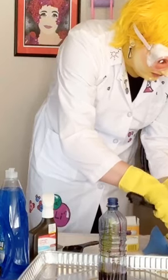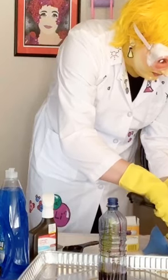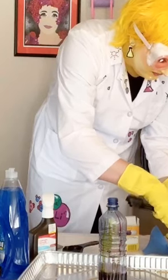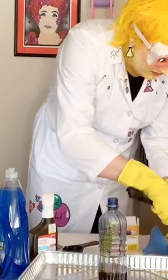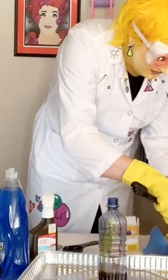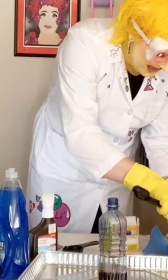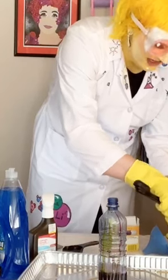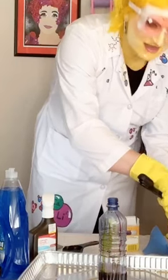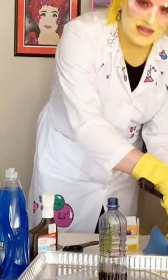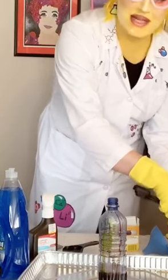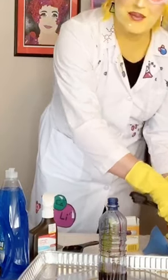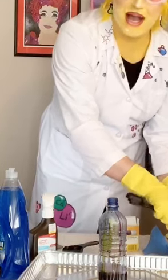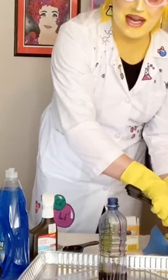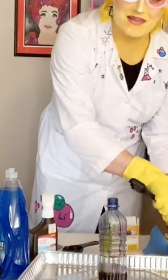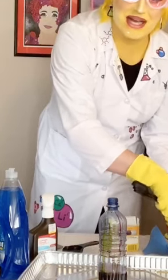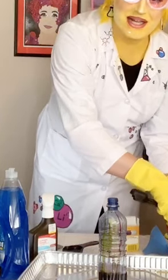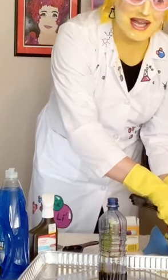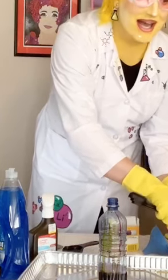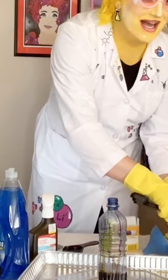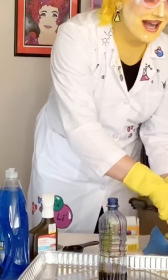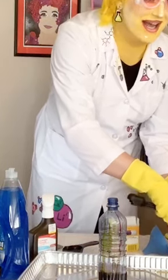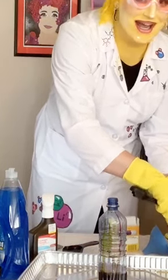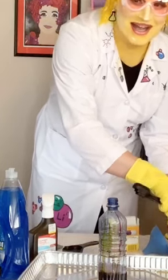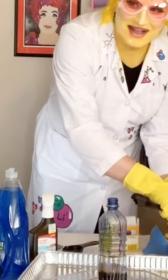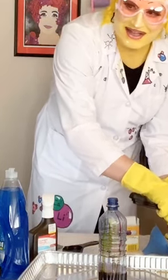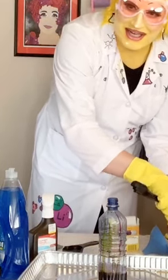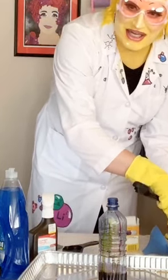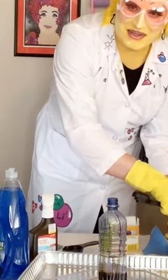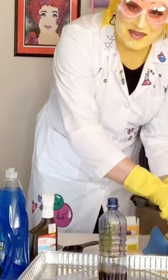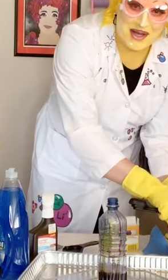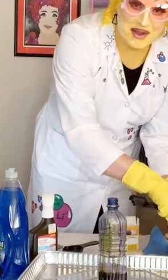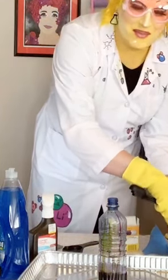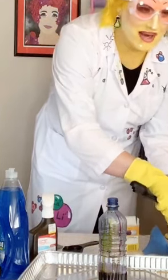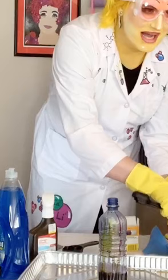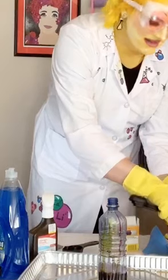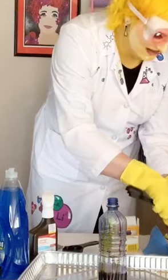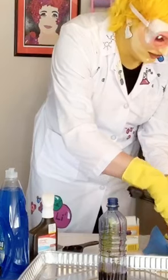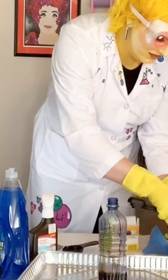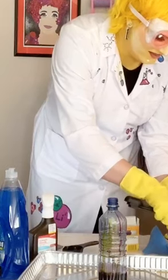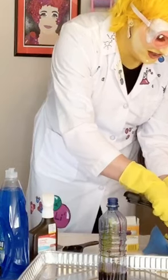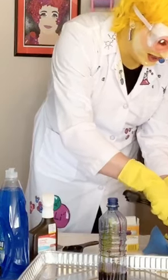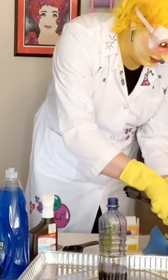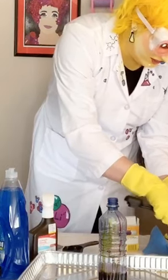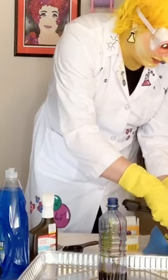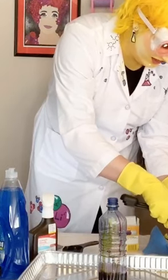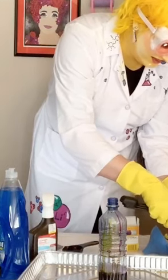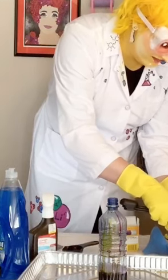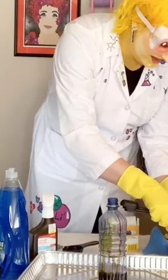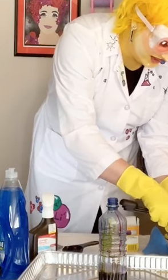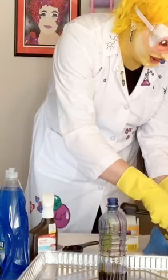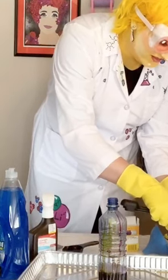bread. CALI: Yeah it smells like bread, I'm telling you! Can you smell the bread? Well, probably not you over on Facebook. Can you smell